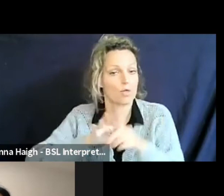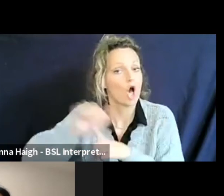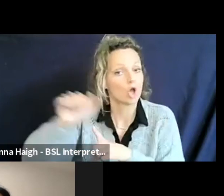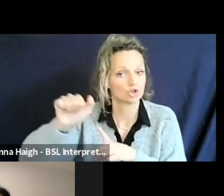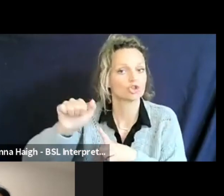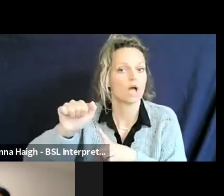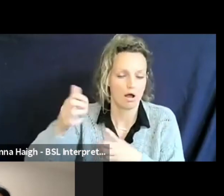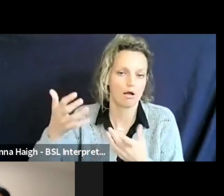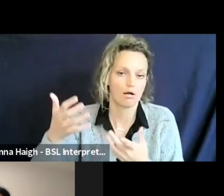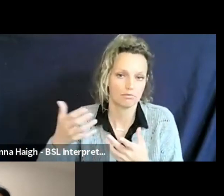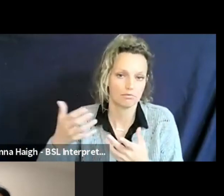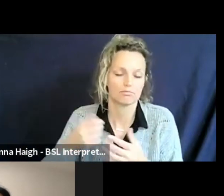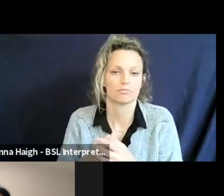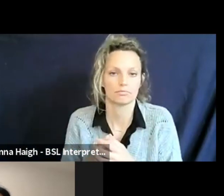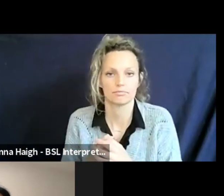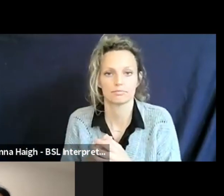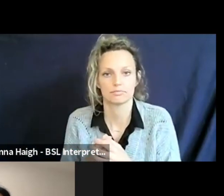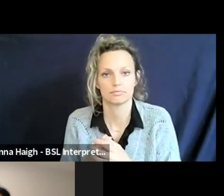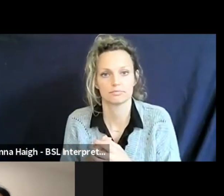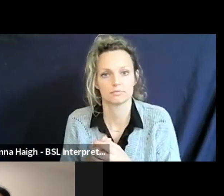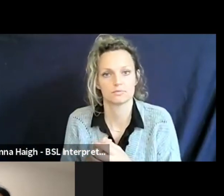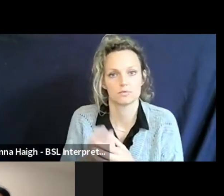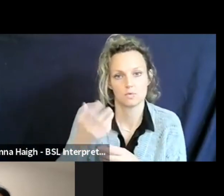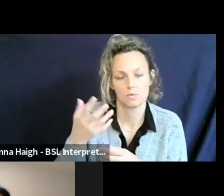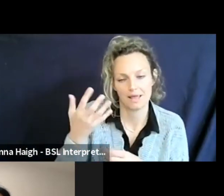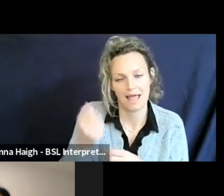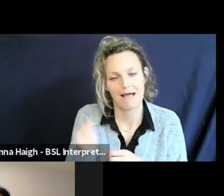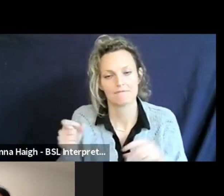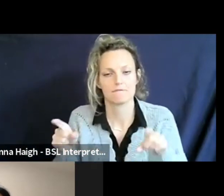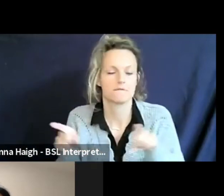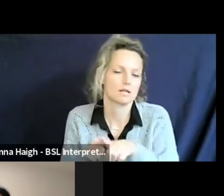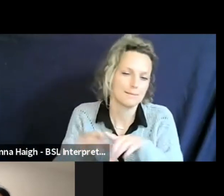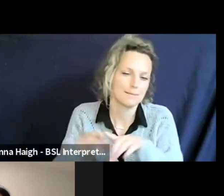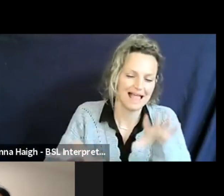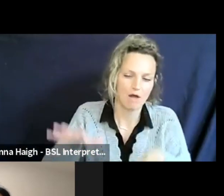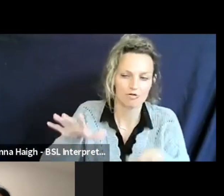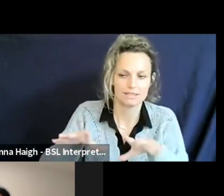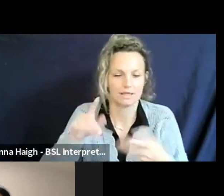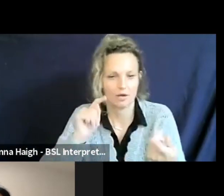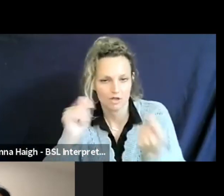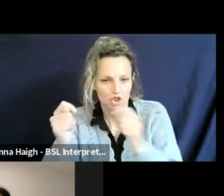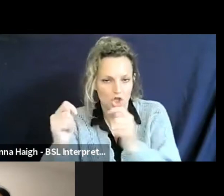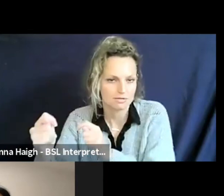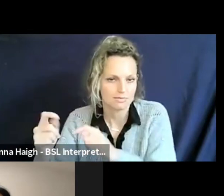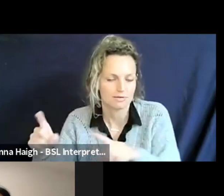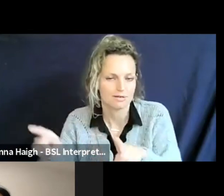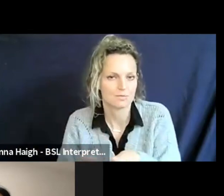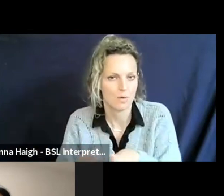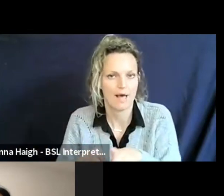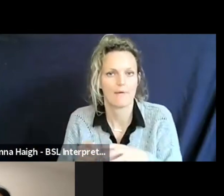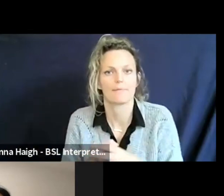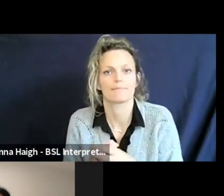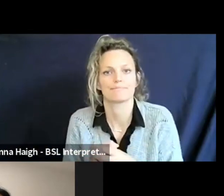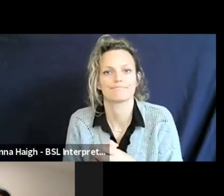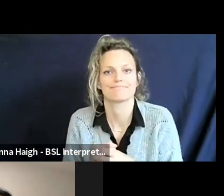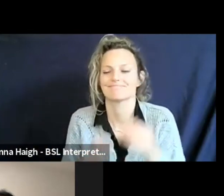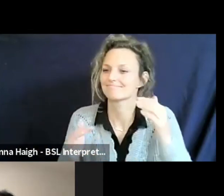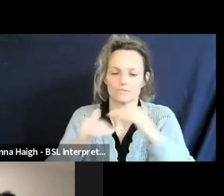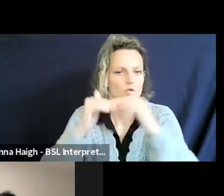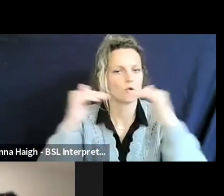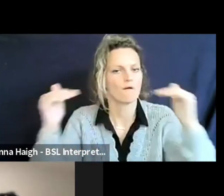them, to make it quicker and more responsive to them.